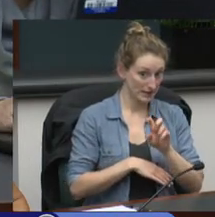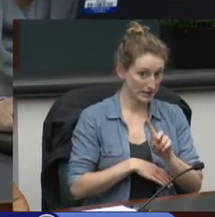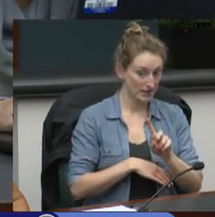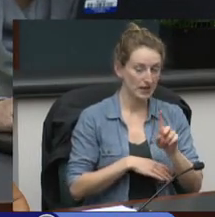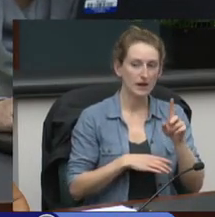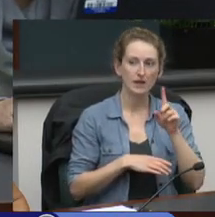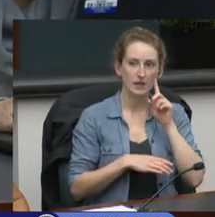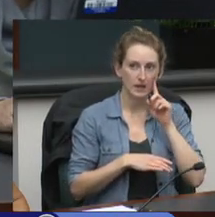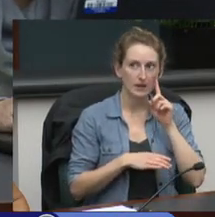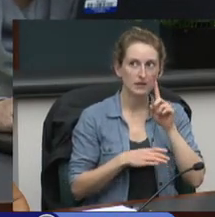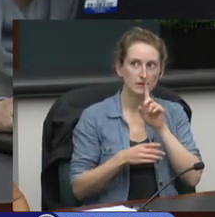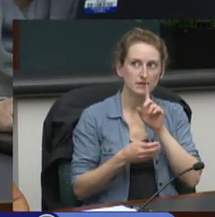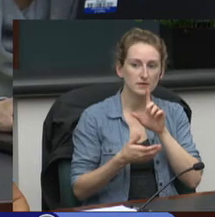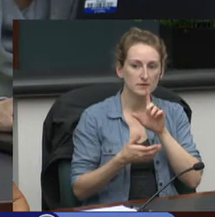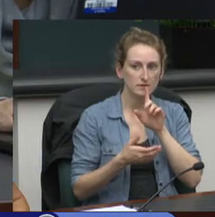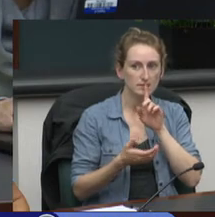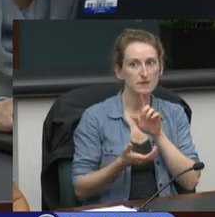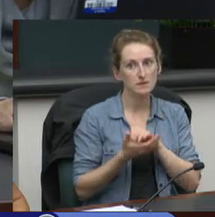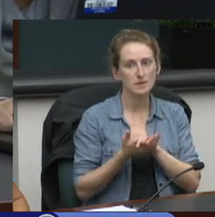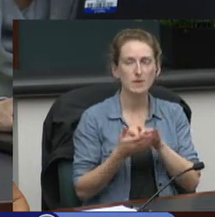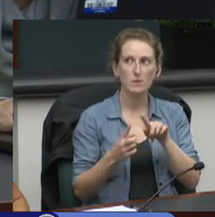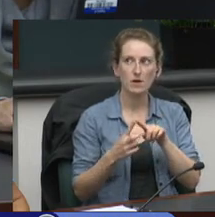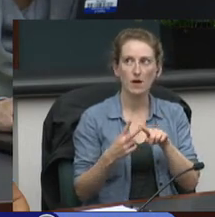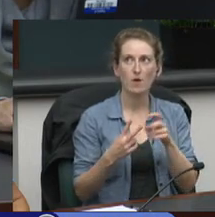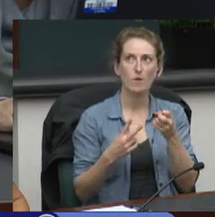know the city would have to relinquish that I'd have to double-check on that